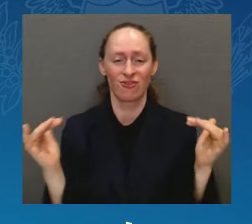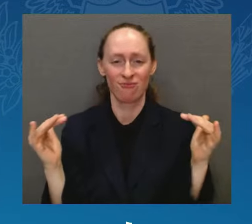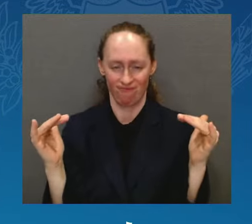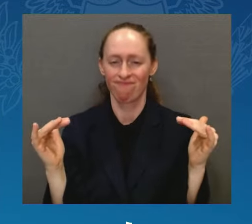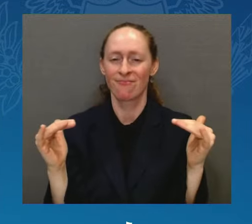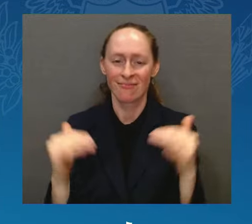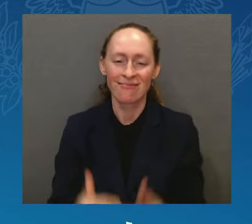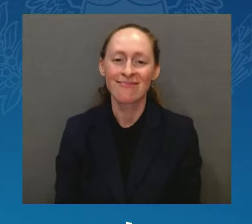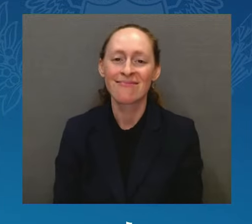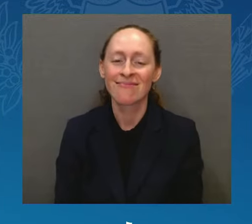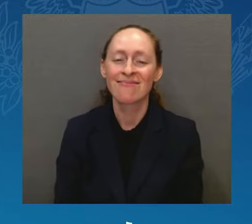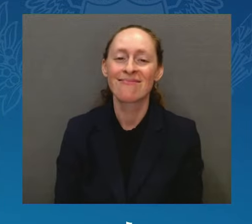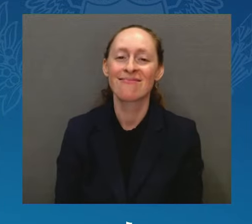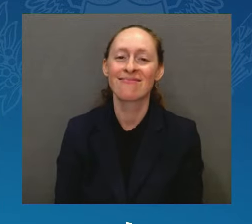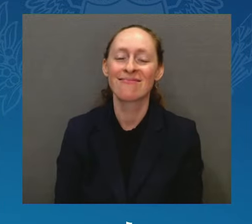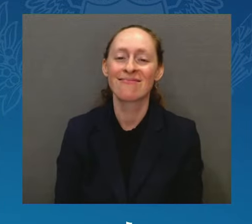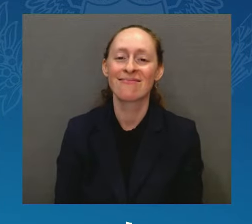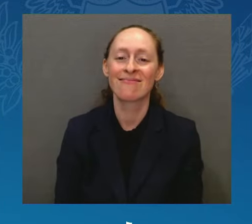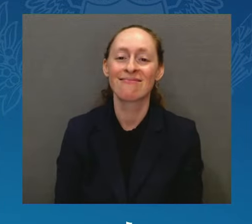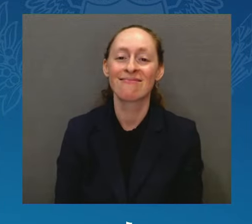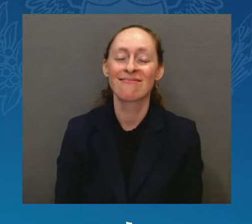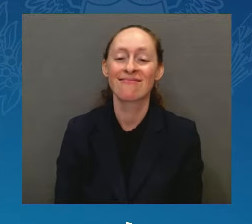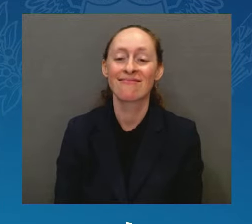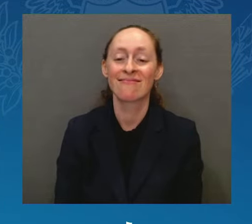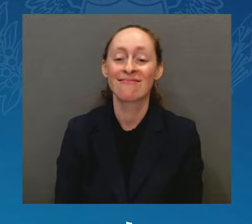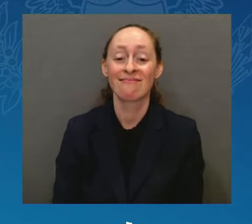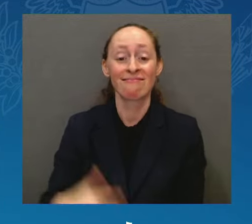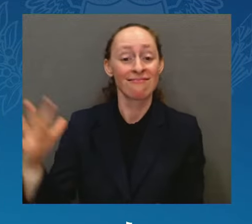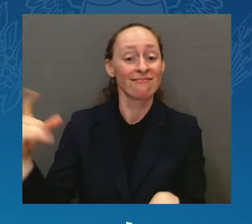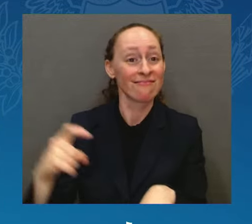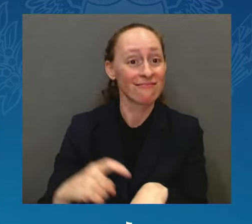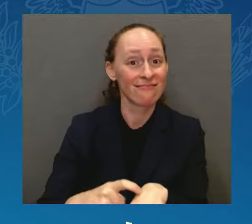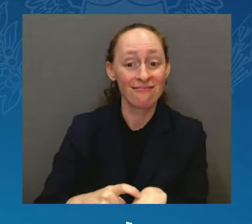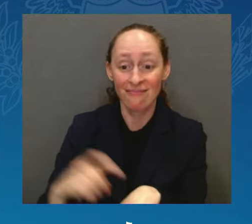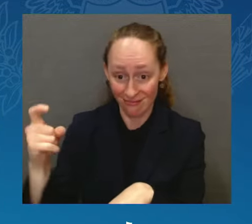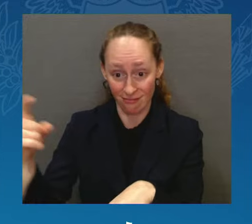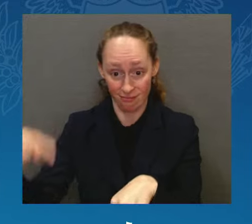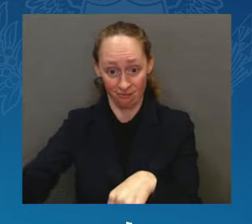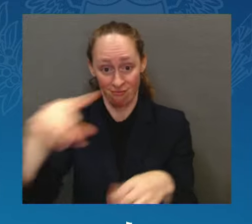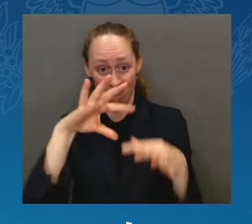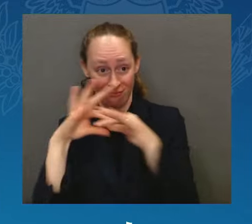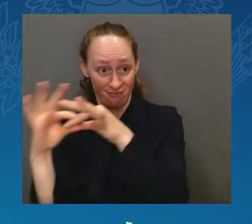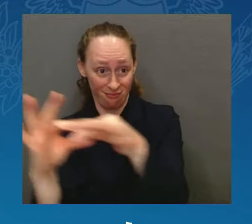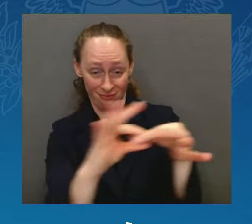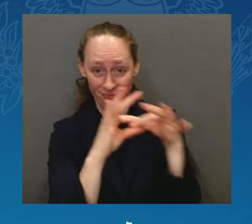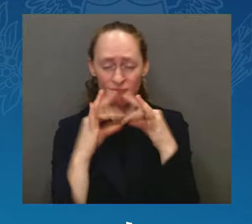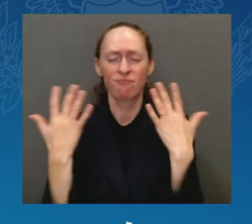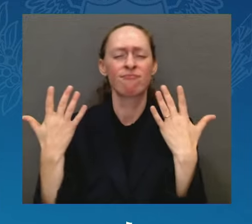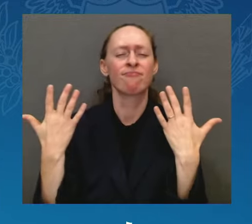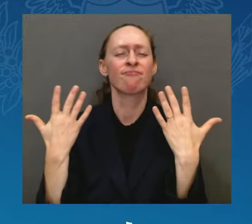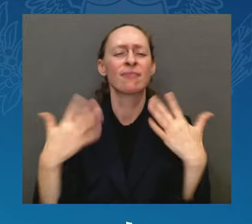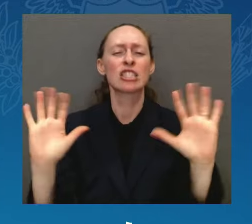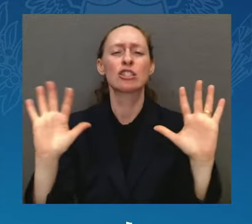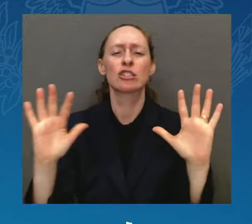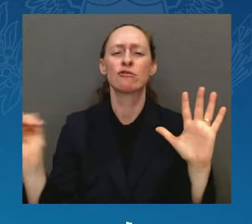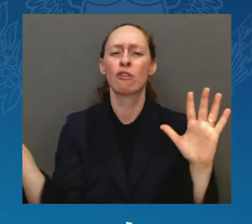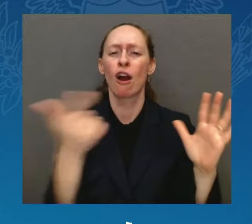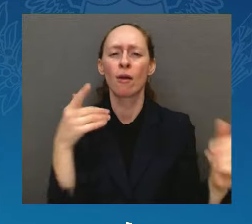And in unity, there is power. And the story of America, the story of our nation